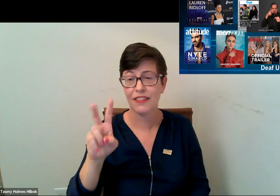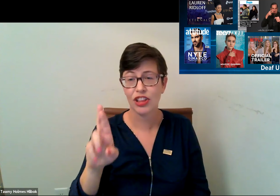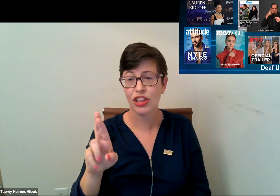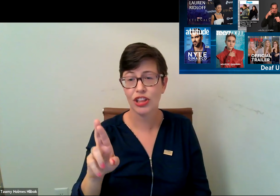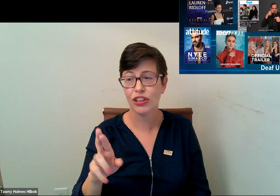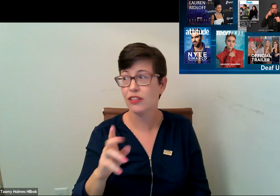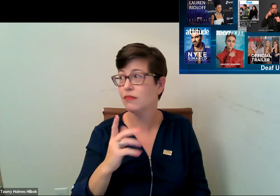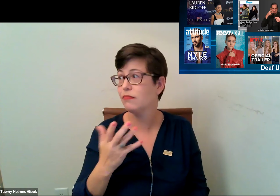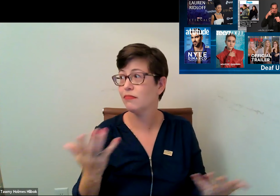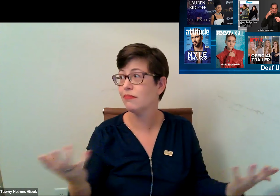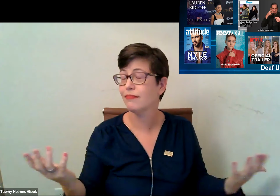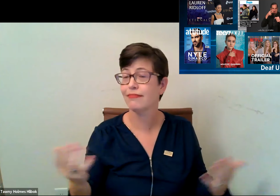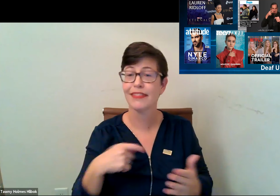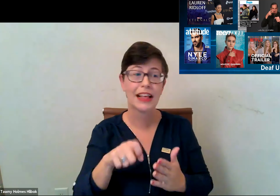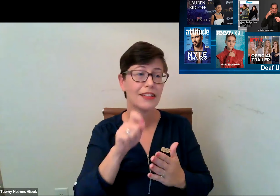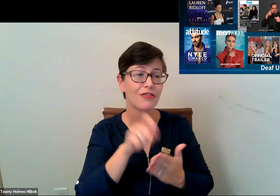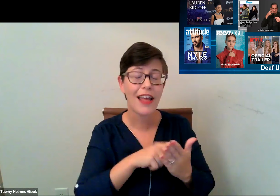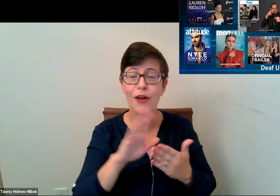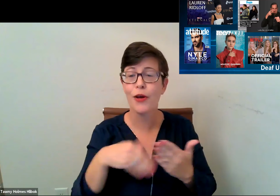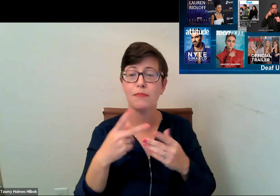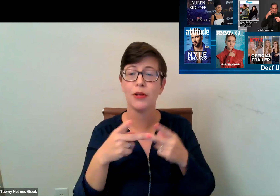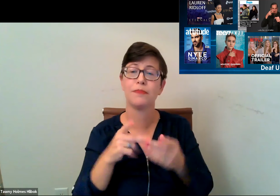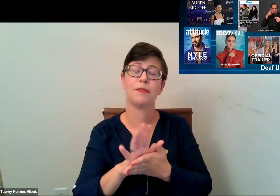And there's a lot more sign language being shown than ever.